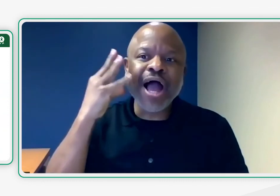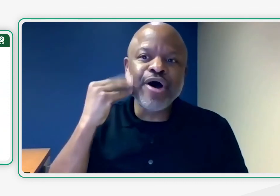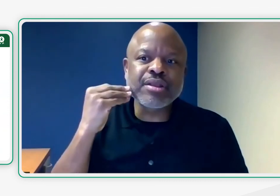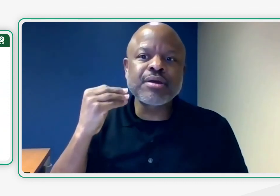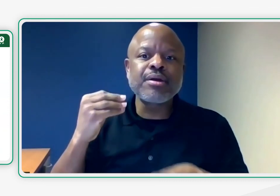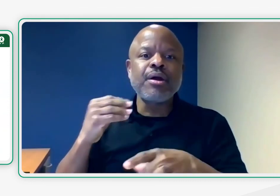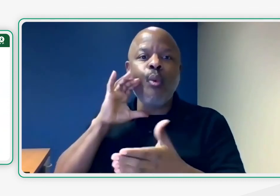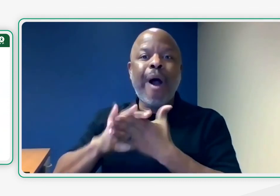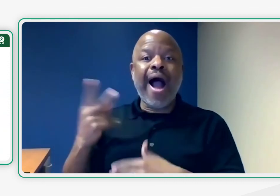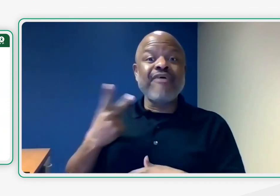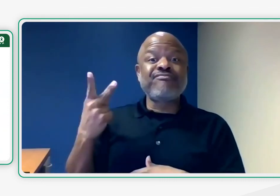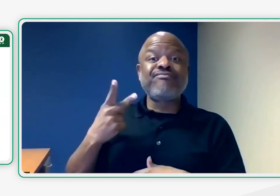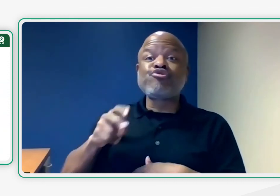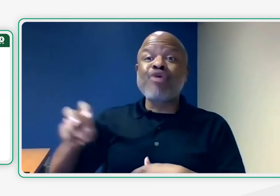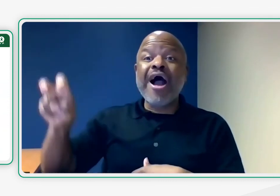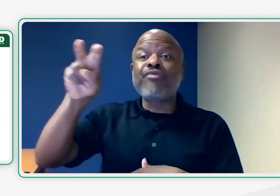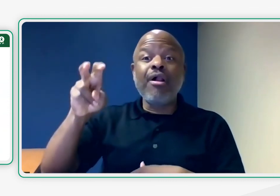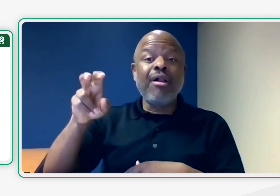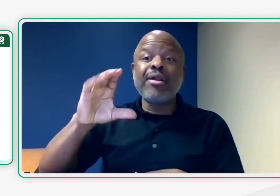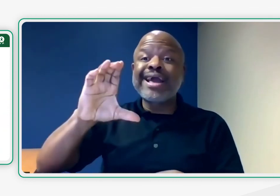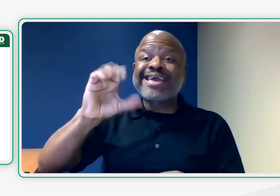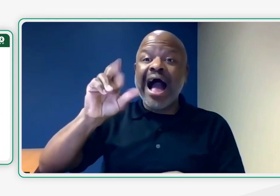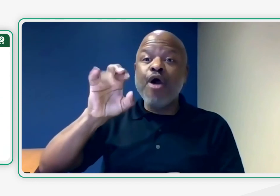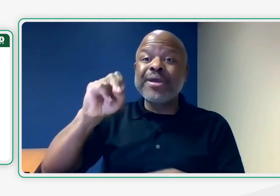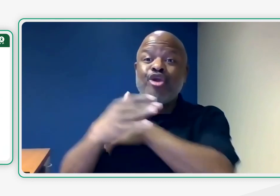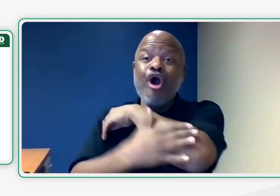a cruise is an experience. Rock climbing, as you can see in the picture, that's another experience.